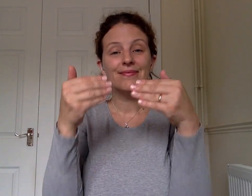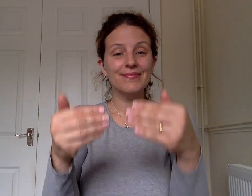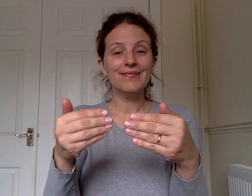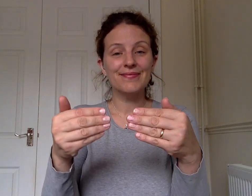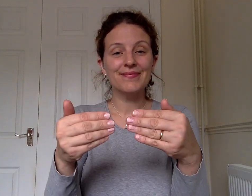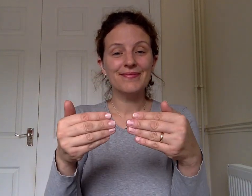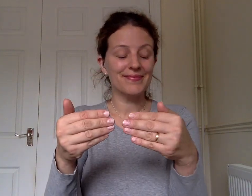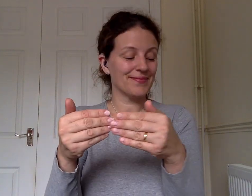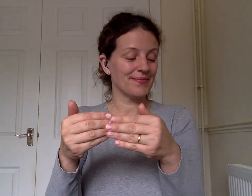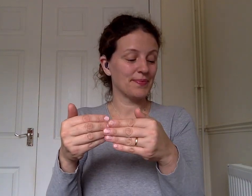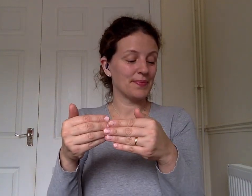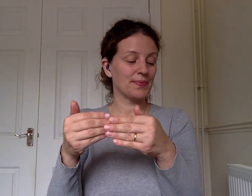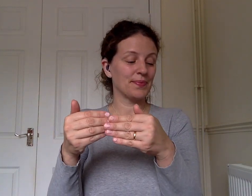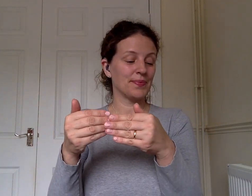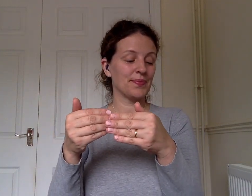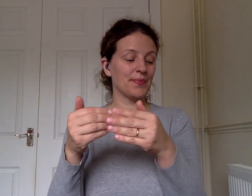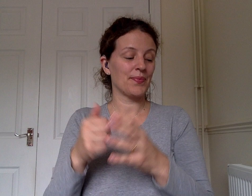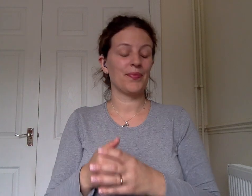Moving on